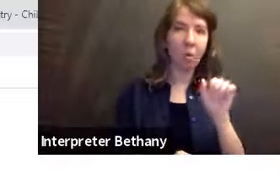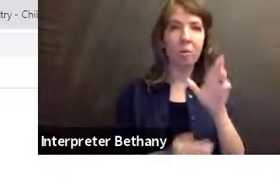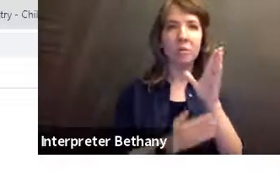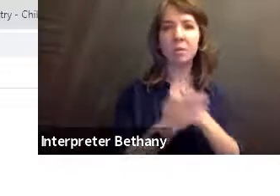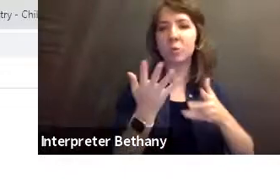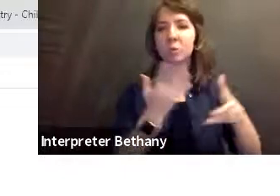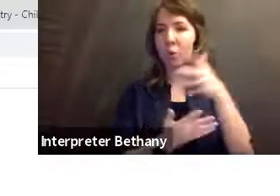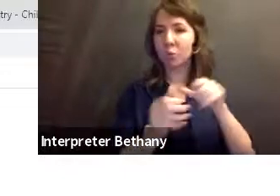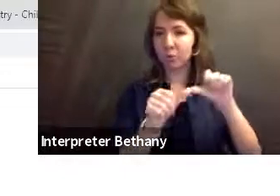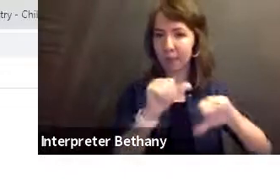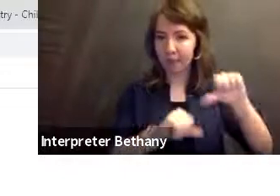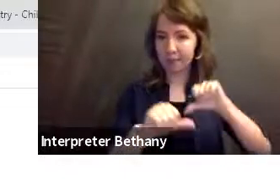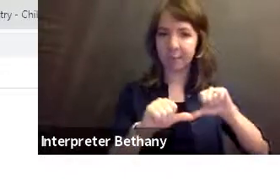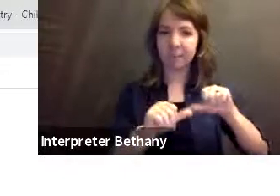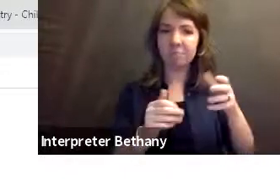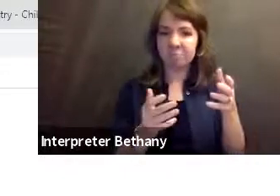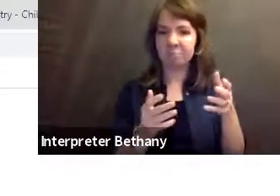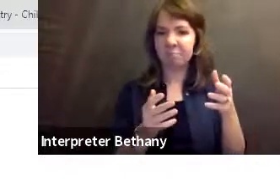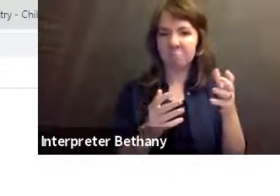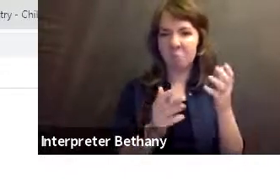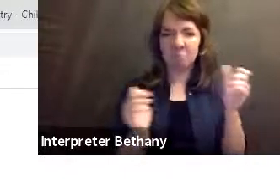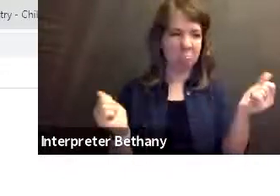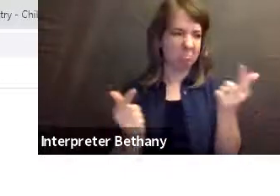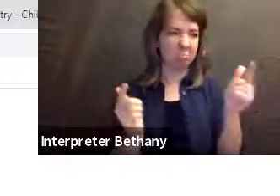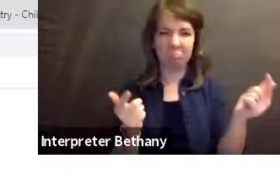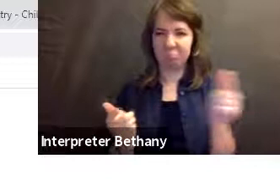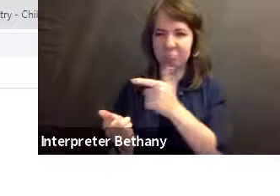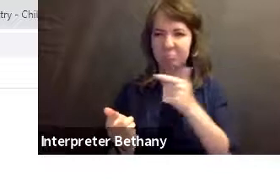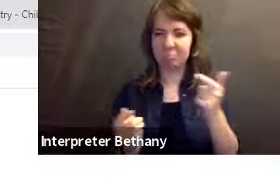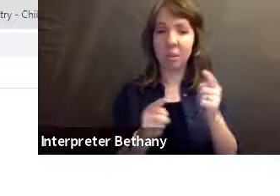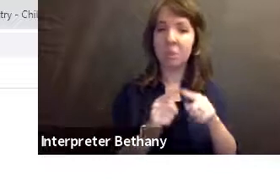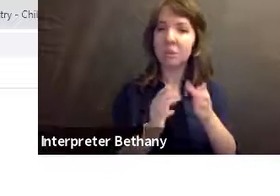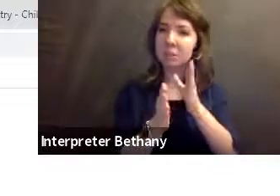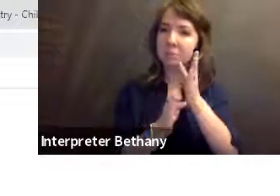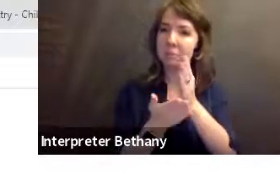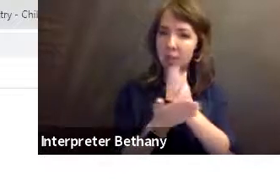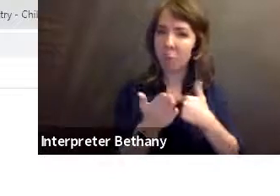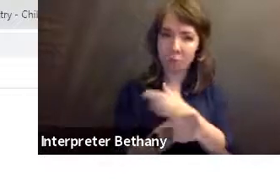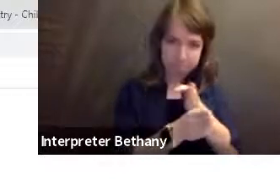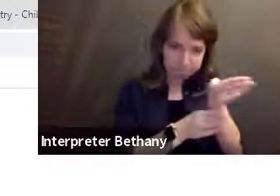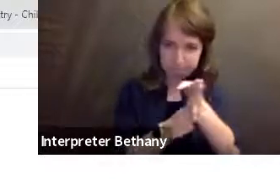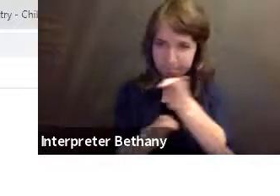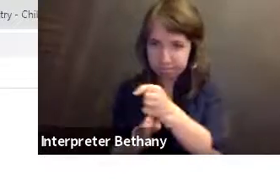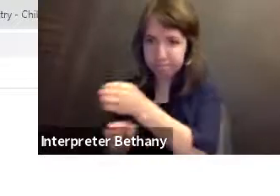Linda Kobashigawa: We all sort of select for those, but we also have other areas that we we select for